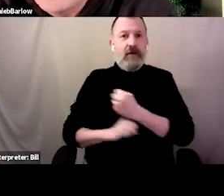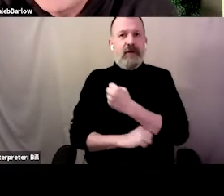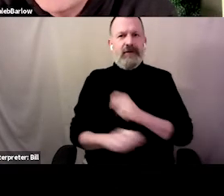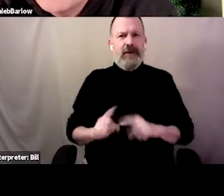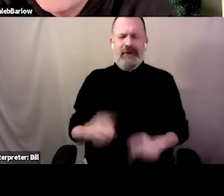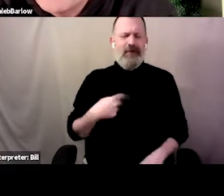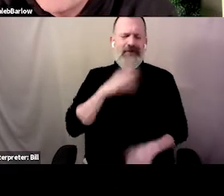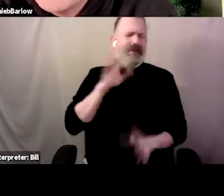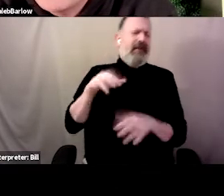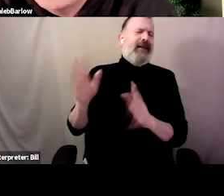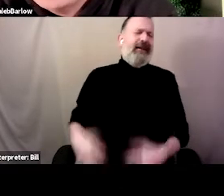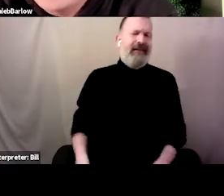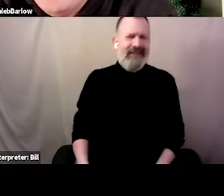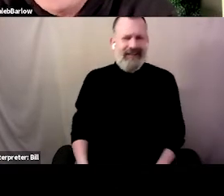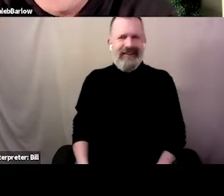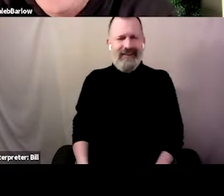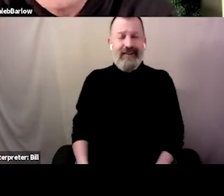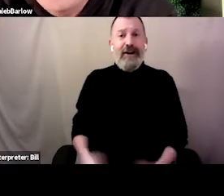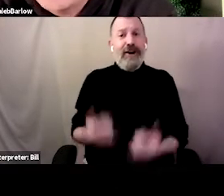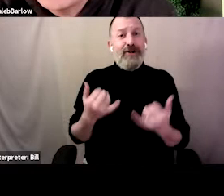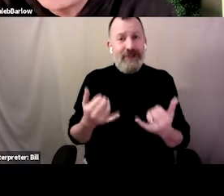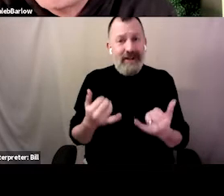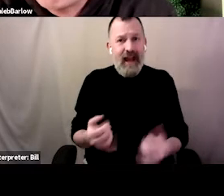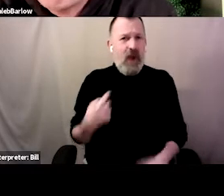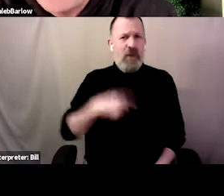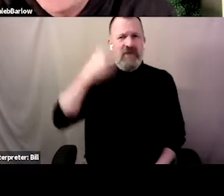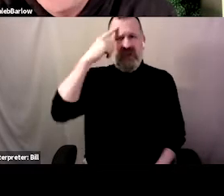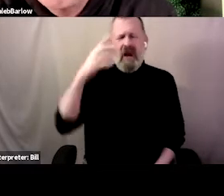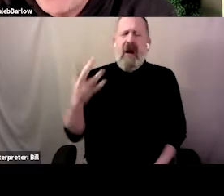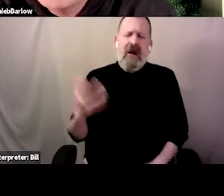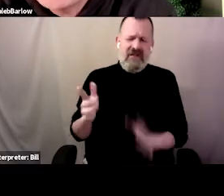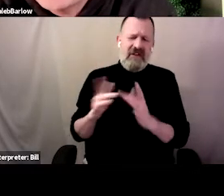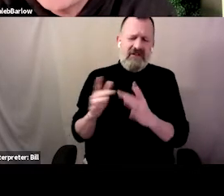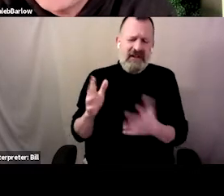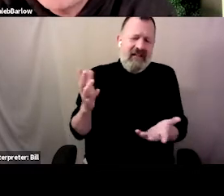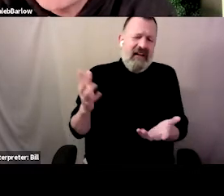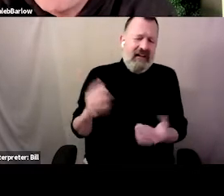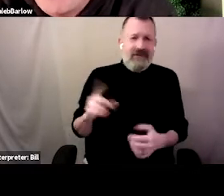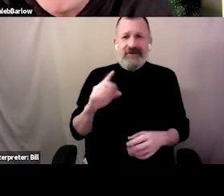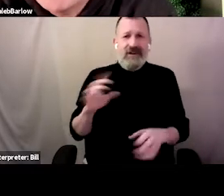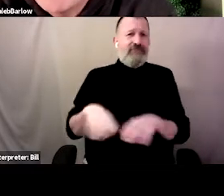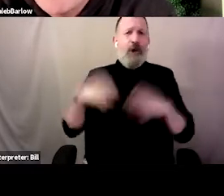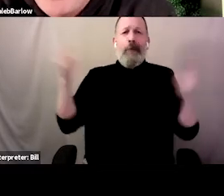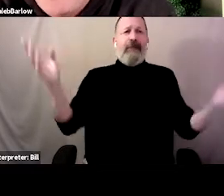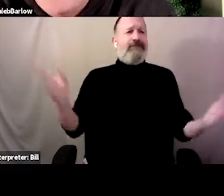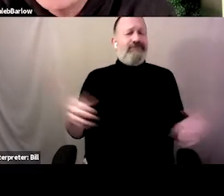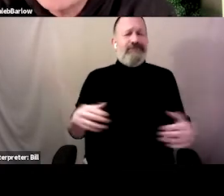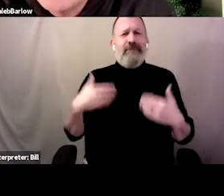CalebBarlow: We treat it today, kind of like just, you know, Open Season. Do whatever you want. And